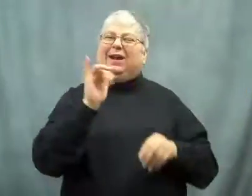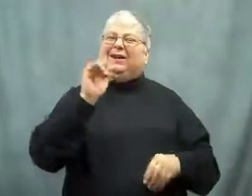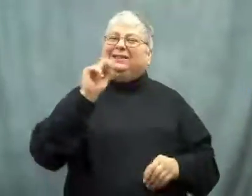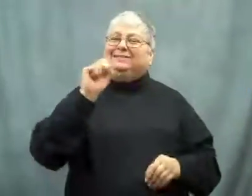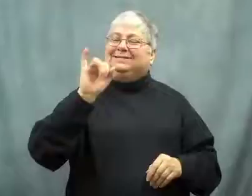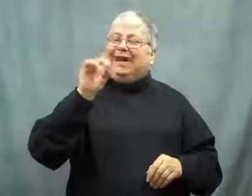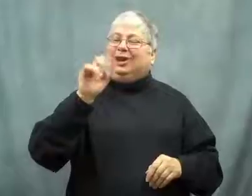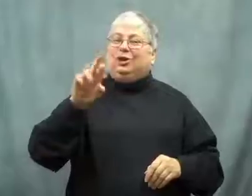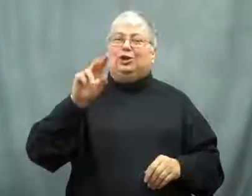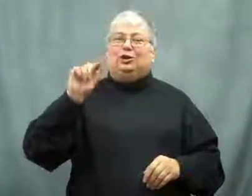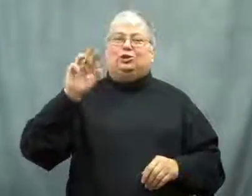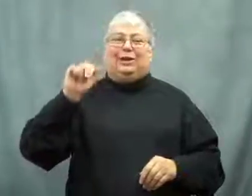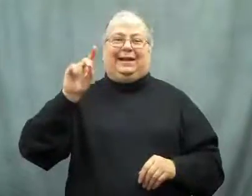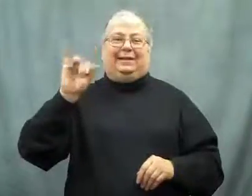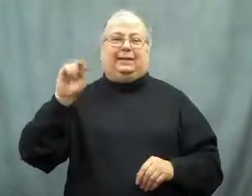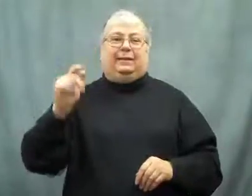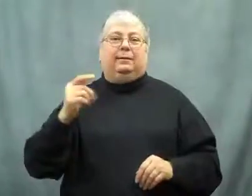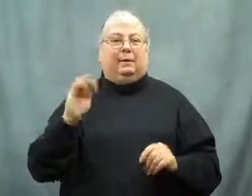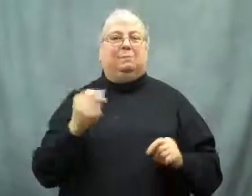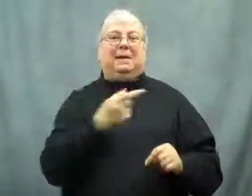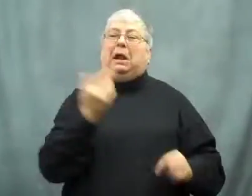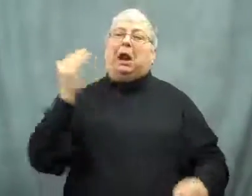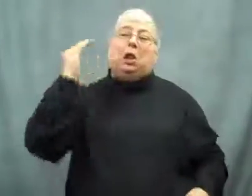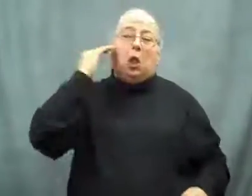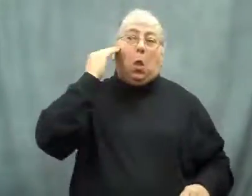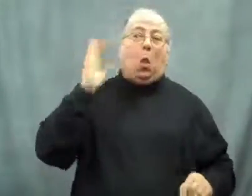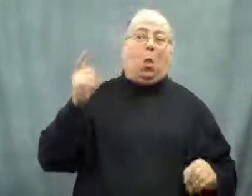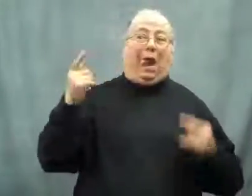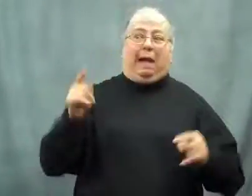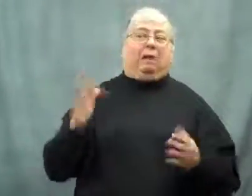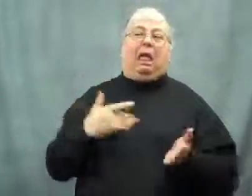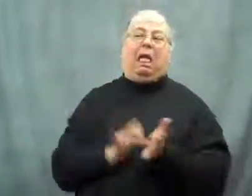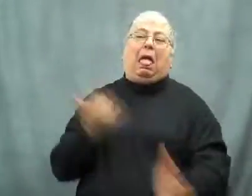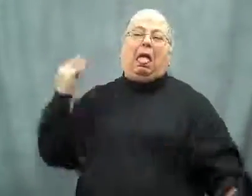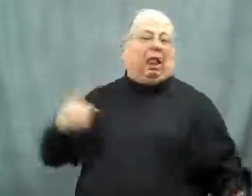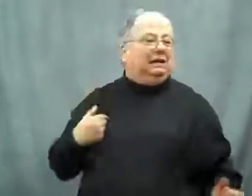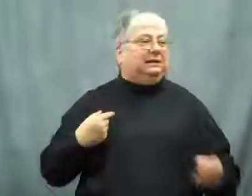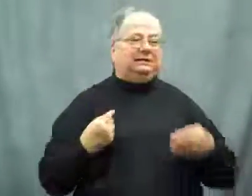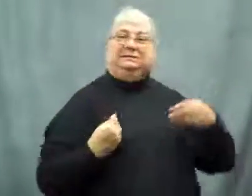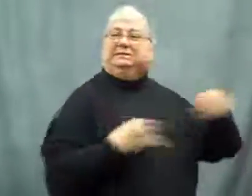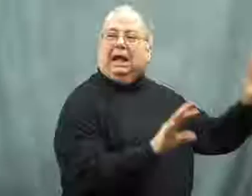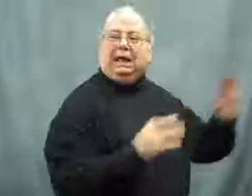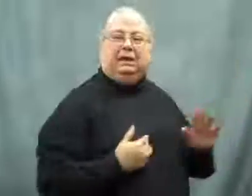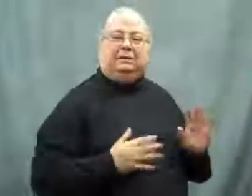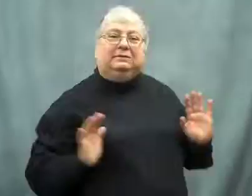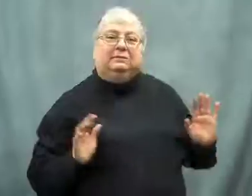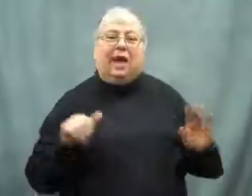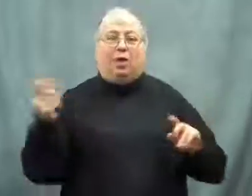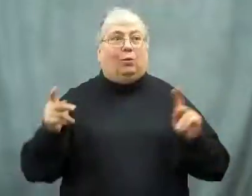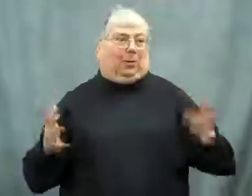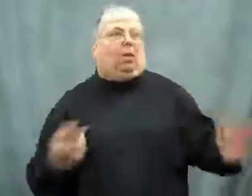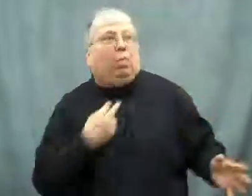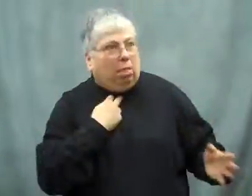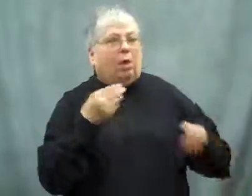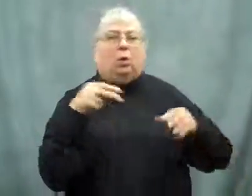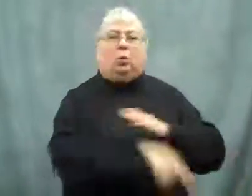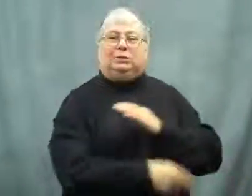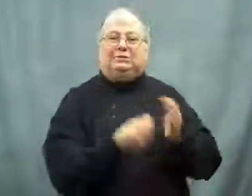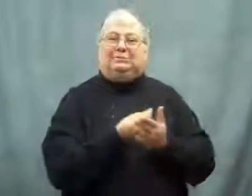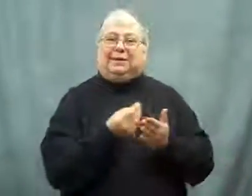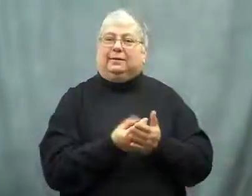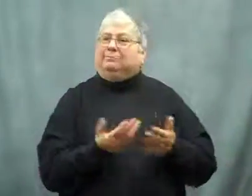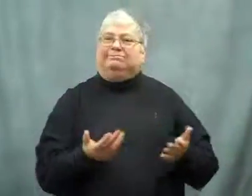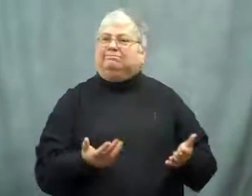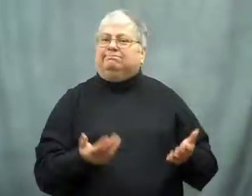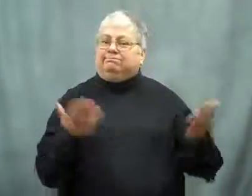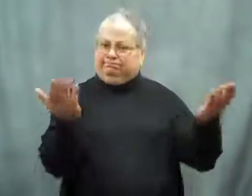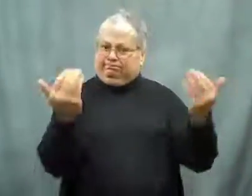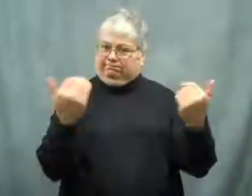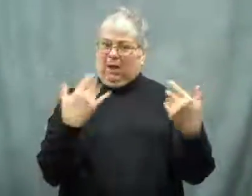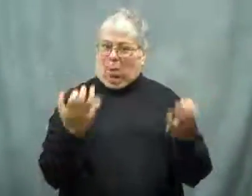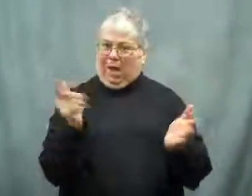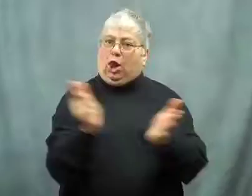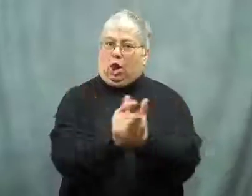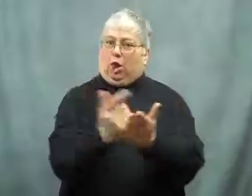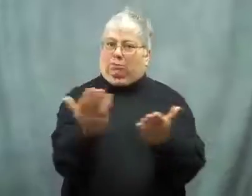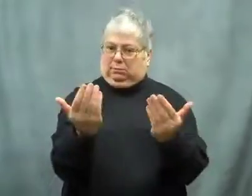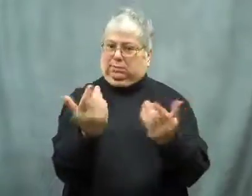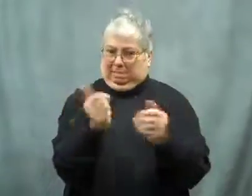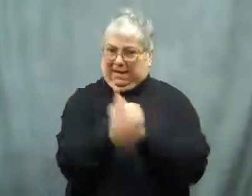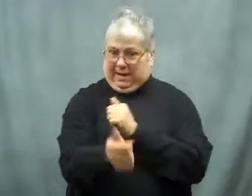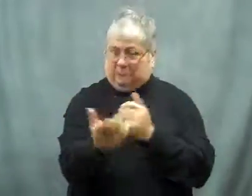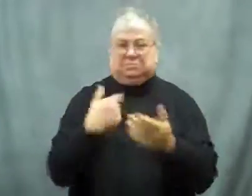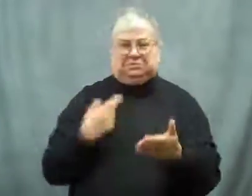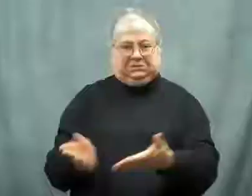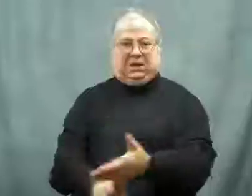and selling before it happens, insider trading, which leaves others stuck.